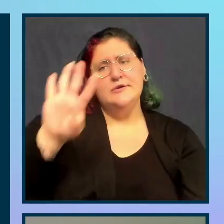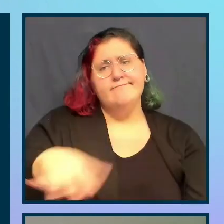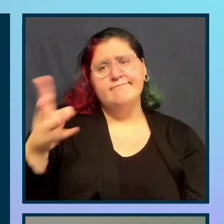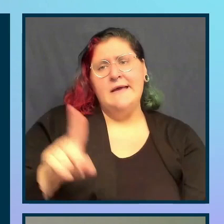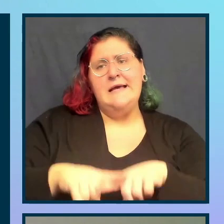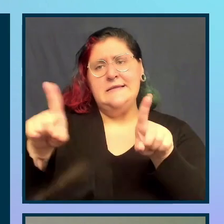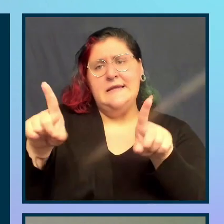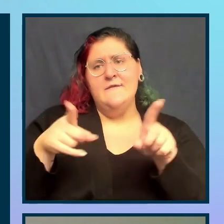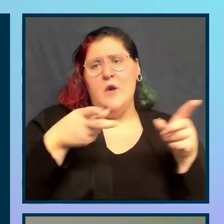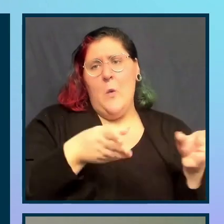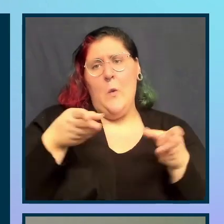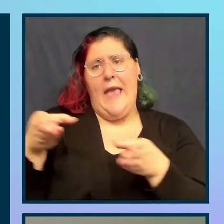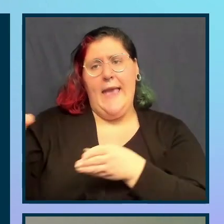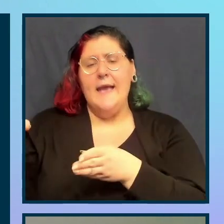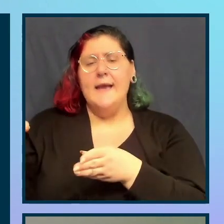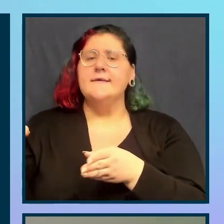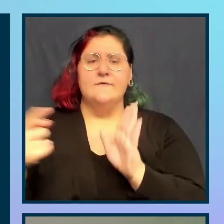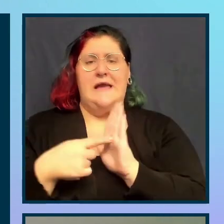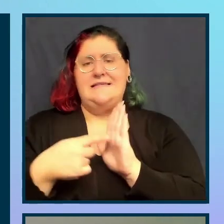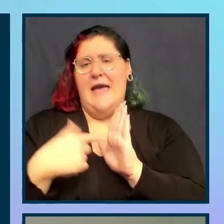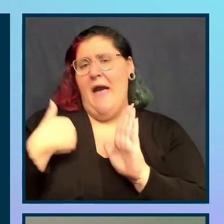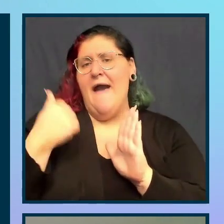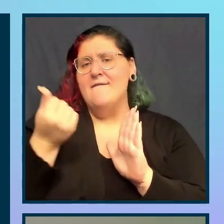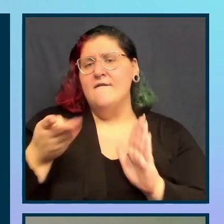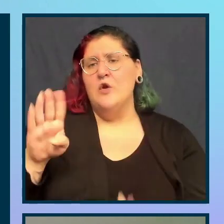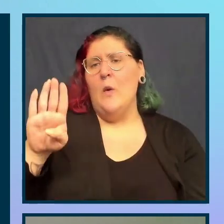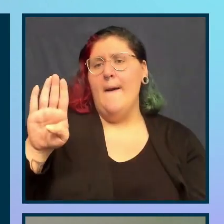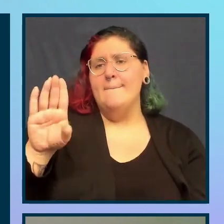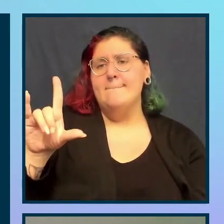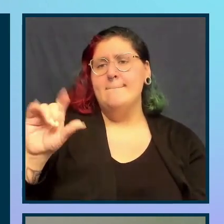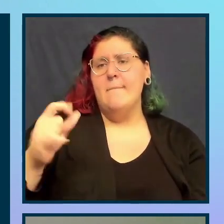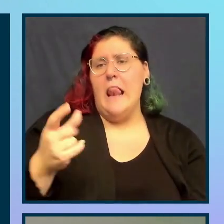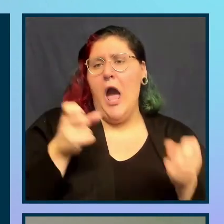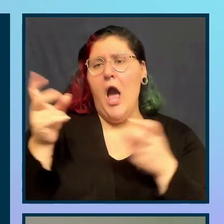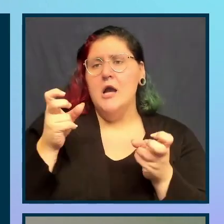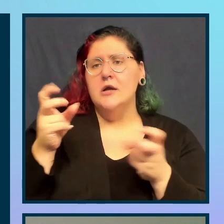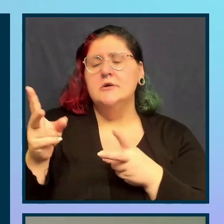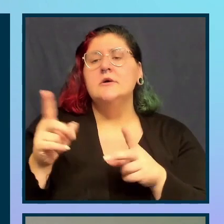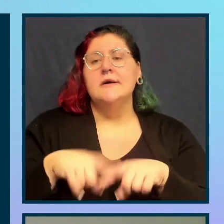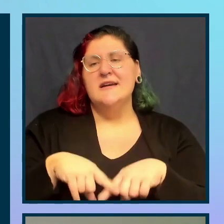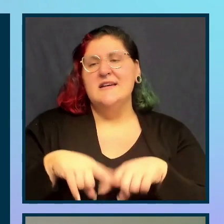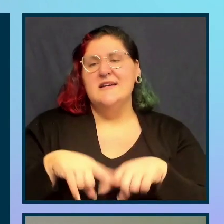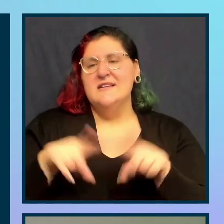search results from Adrian Roseli again, 'cause he is very prolific that has just like lists and lists of different articles,